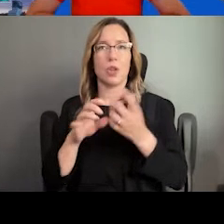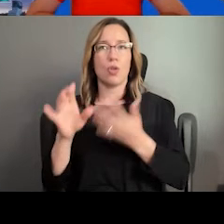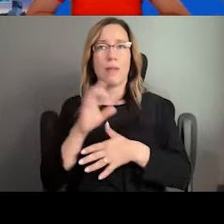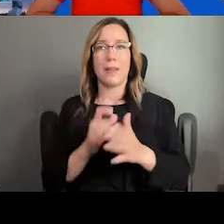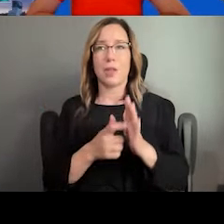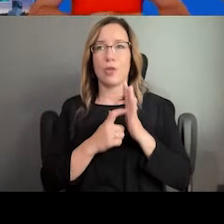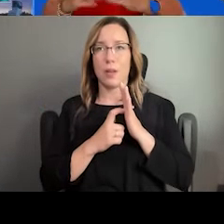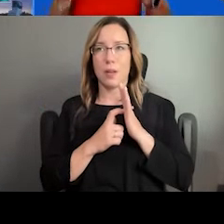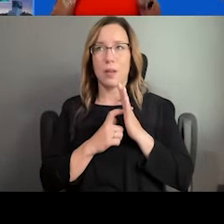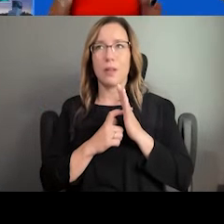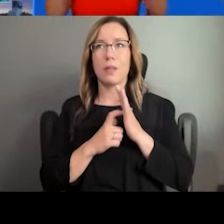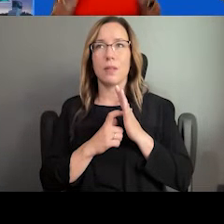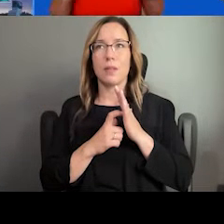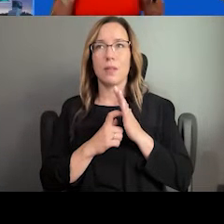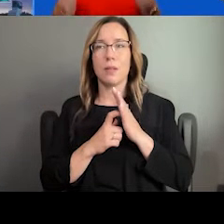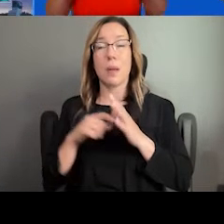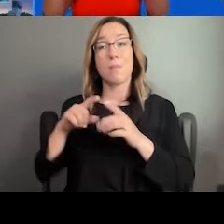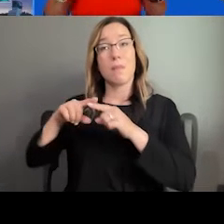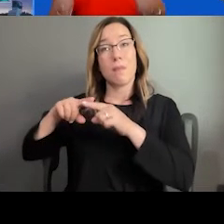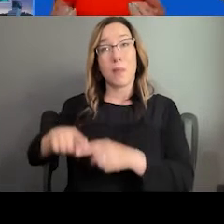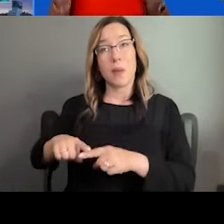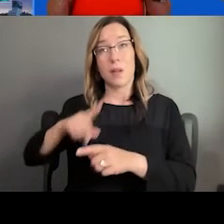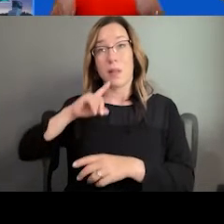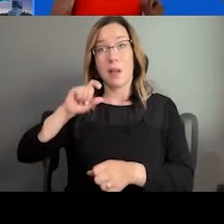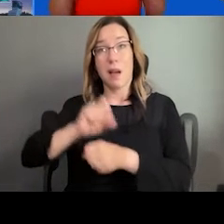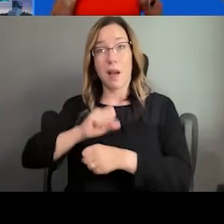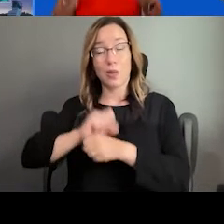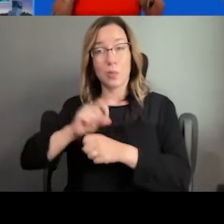are based on the actual mission or what they're